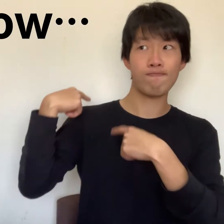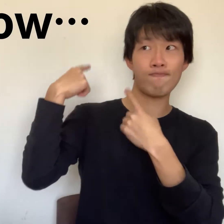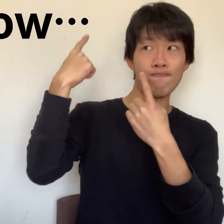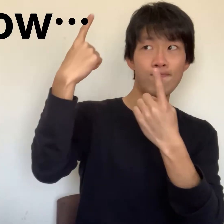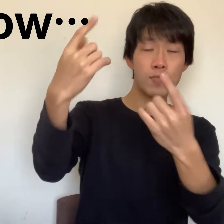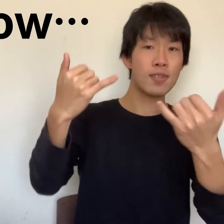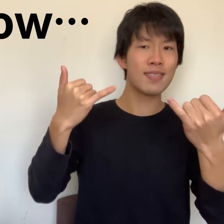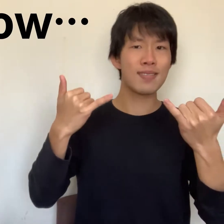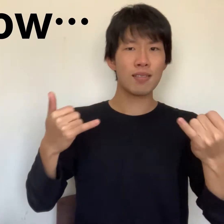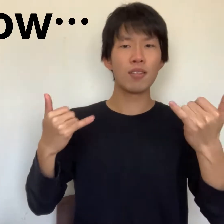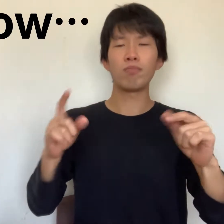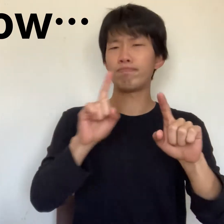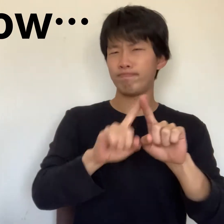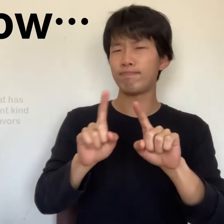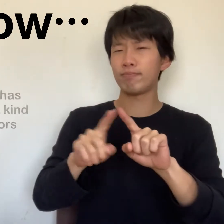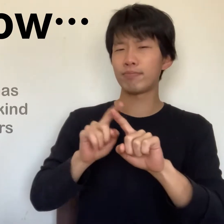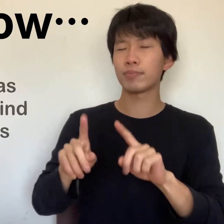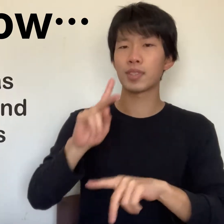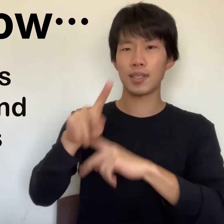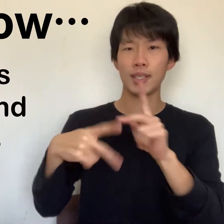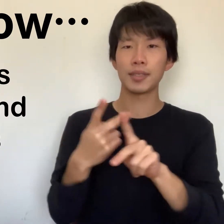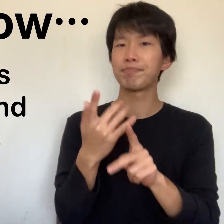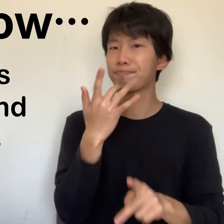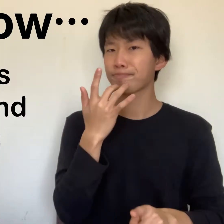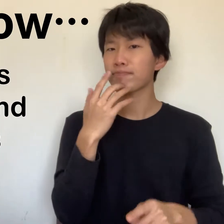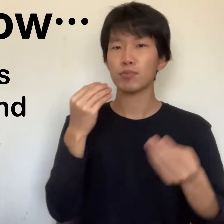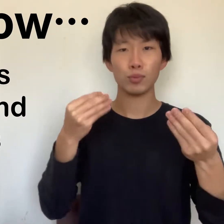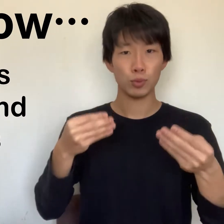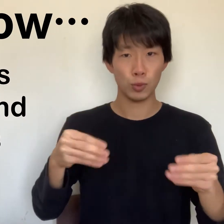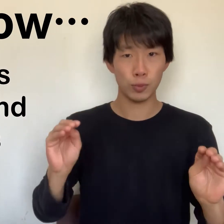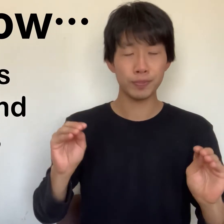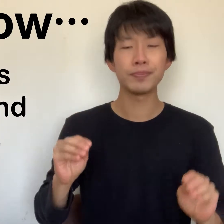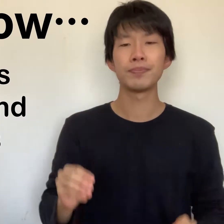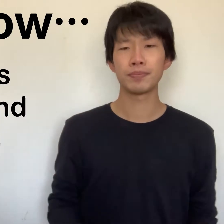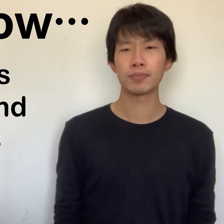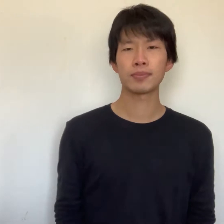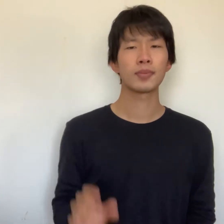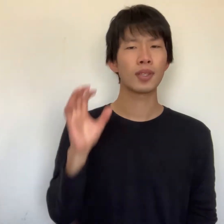Until now, KitKat has been sold in a variety of flavors.